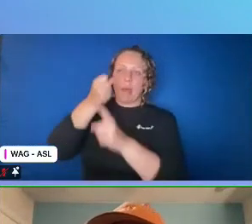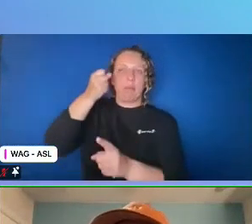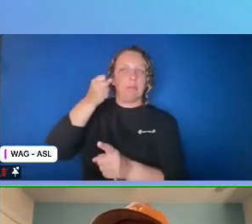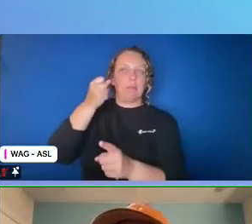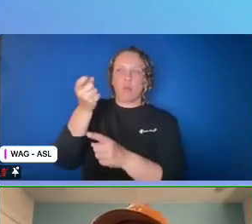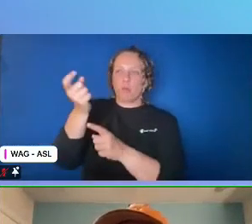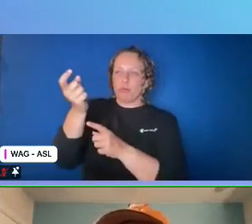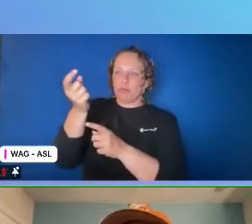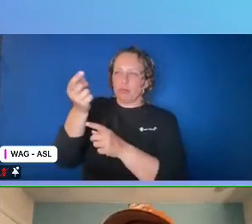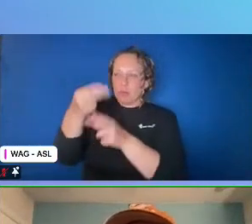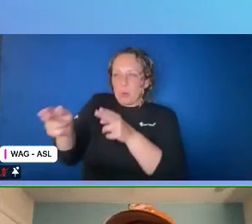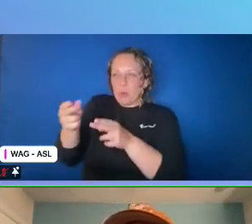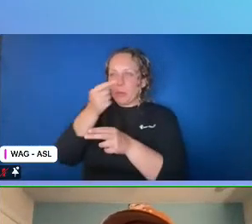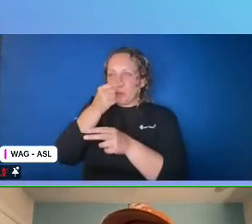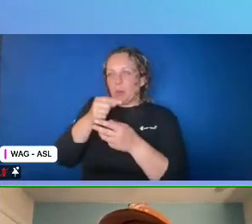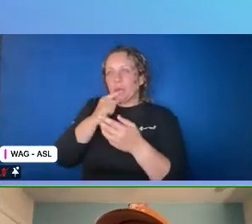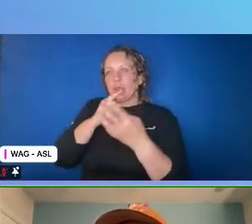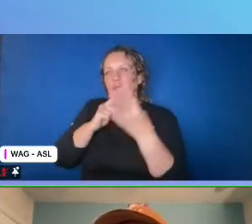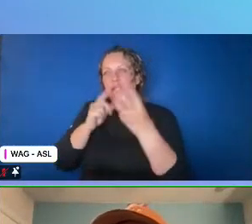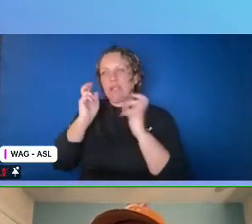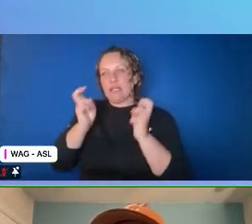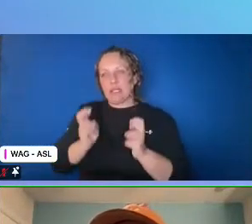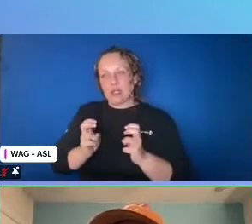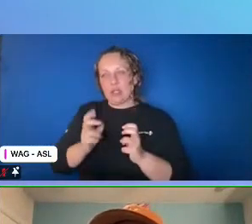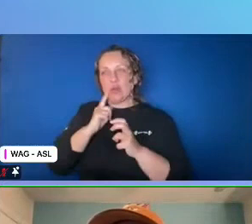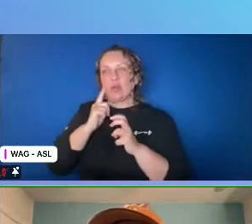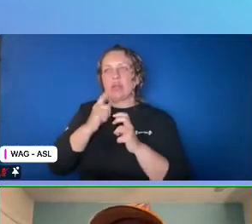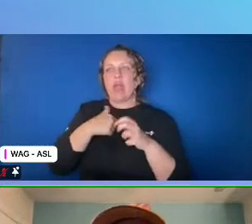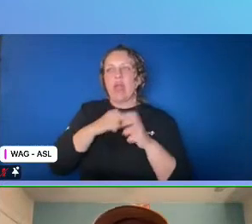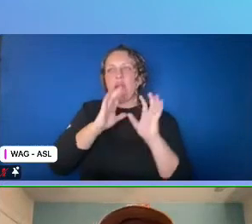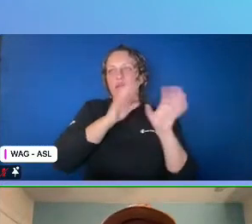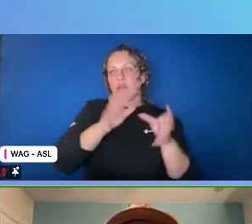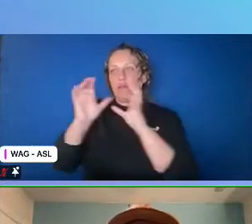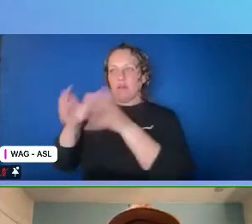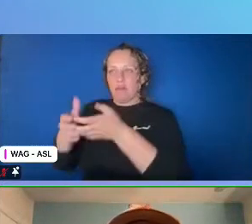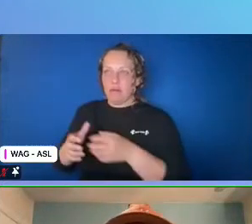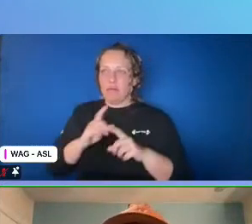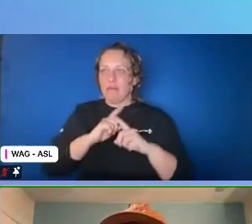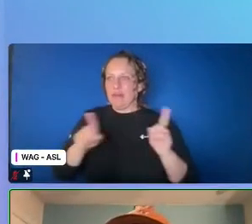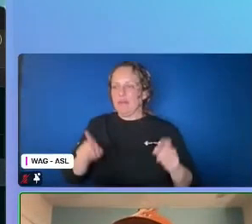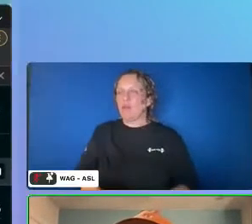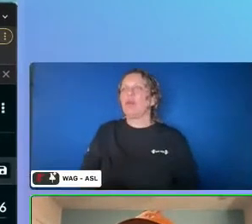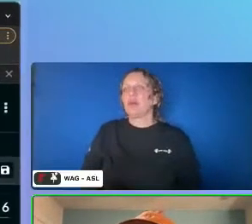One critical and five serious. Those are categorized into two different rules if you will.